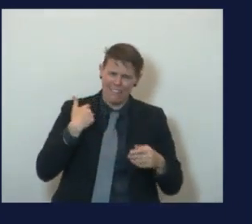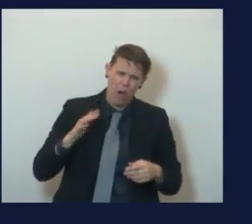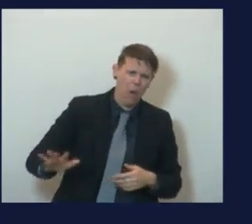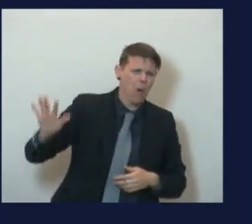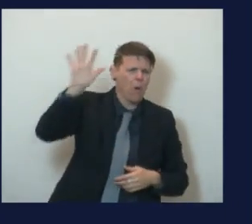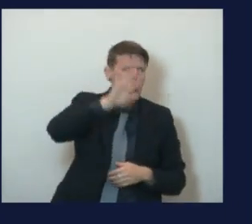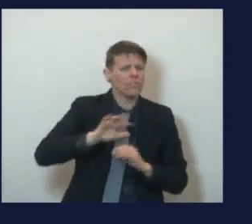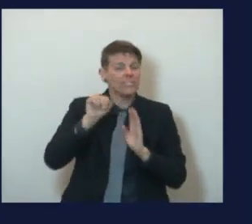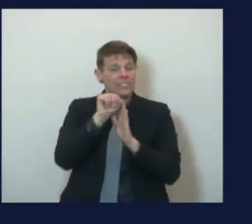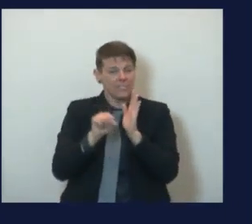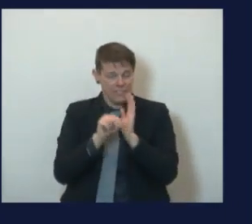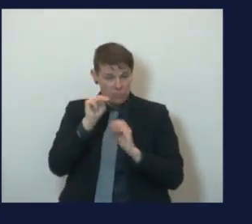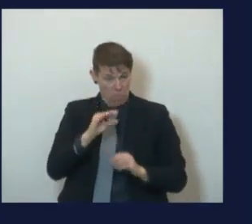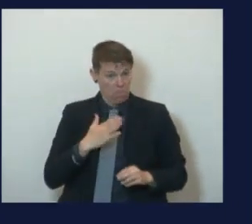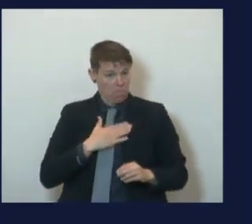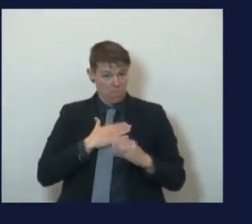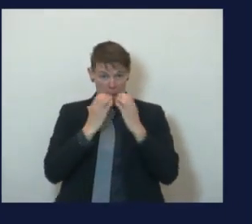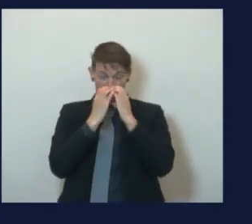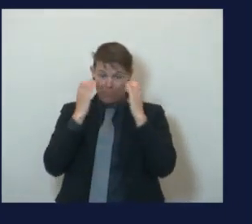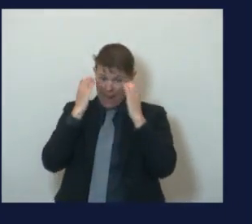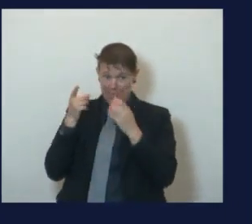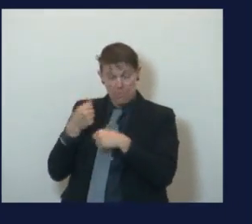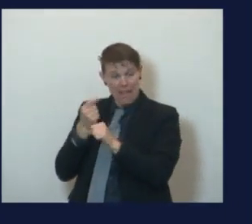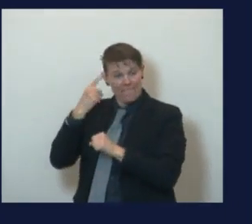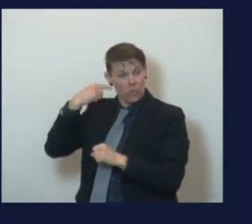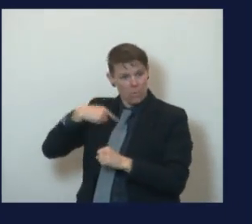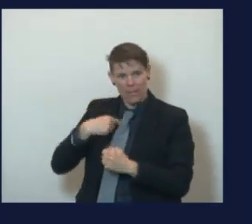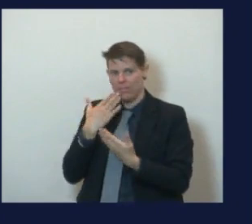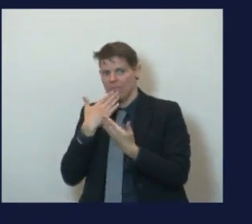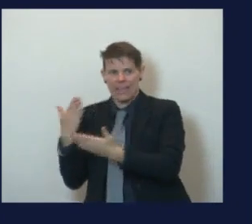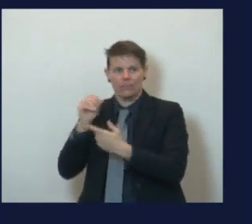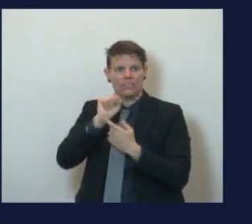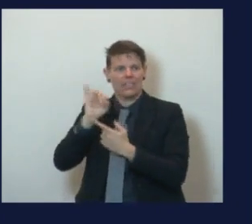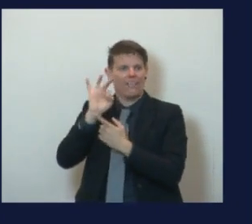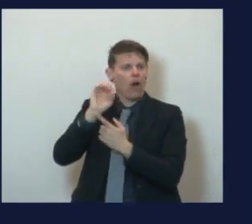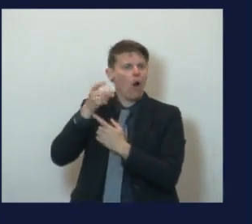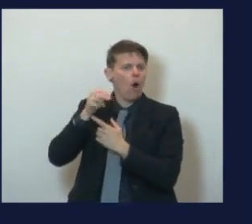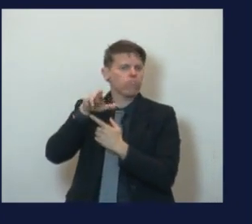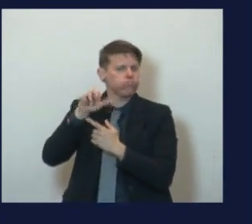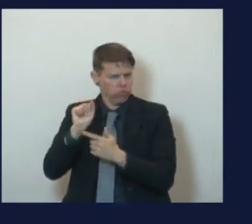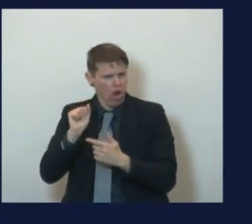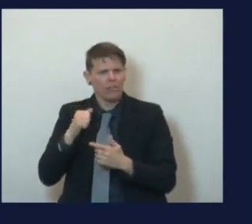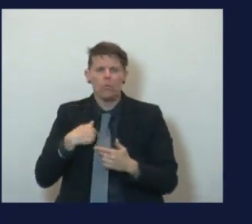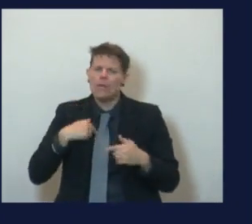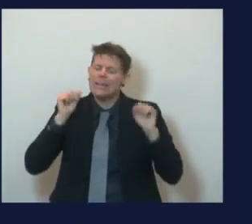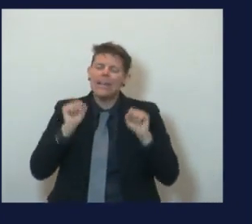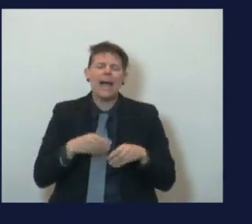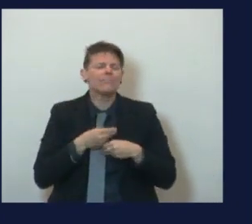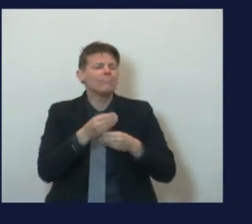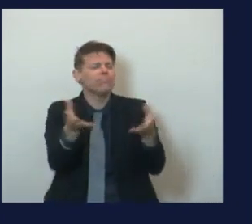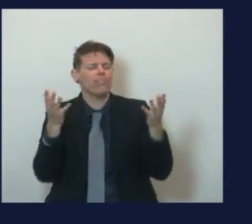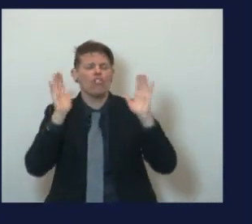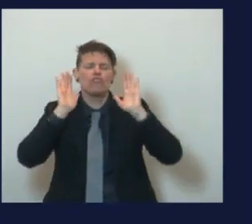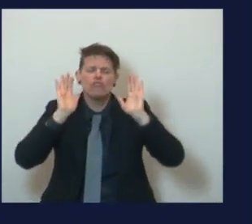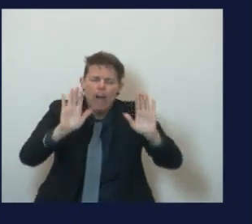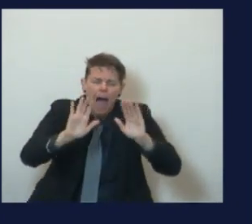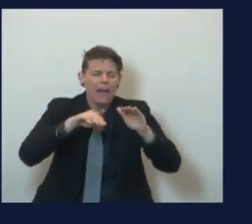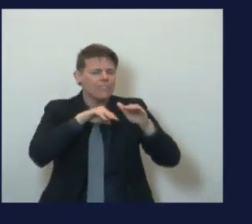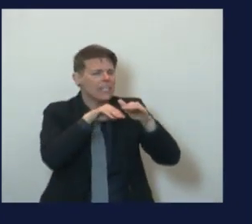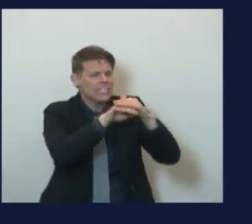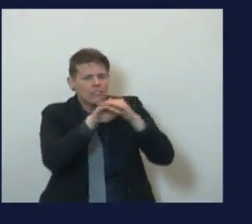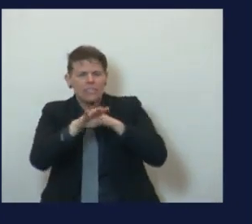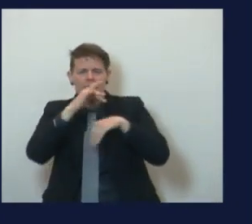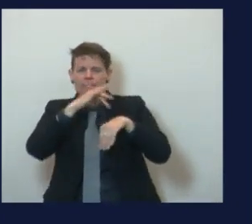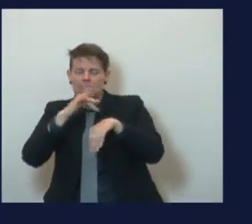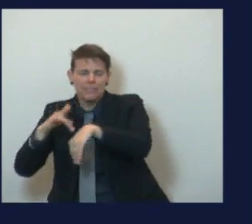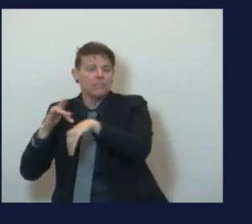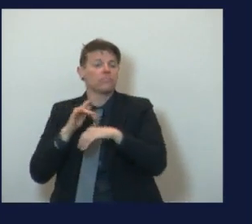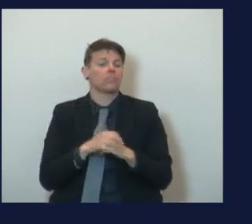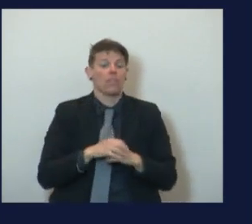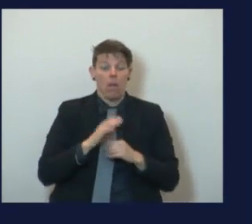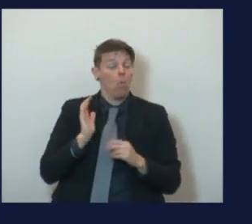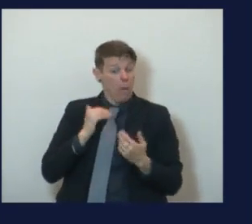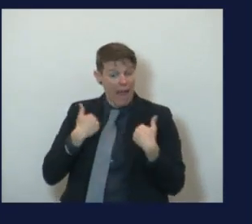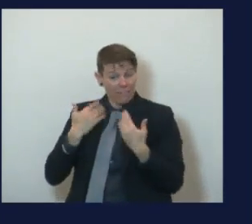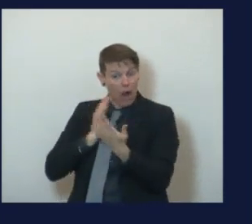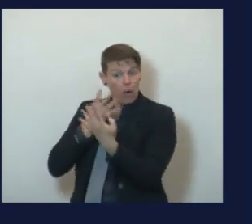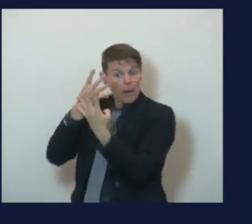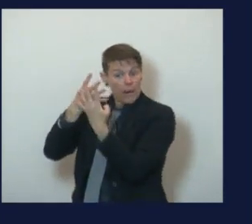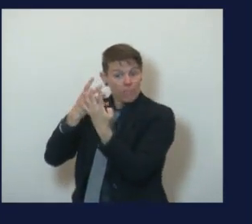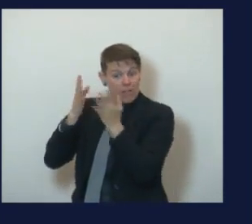WE WILL HELP YOU GET ACCES SO MANY BUSINESSES ARE WORKING IN SO MANY INDIVIDUALS ACROSS THE STATE, LIKE MY MASK WAS MADE FOR ME, AND THANK YOU, SANTA OPERA.